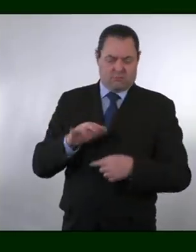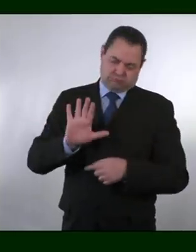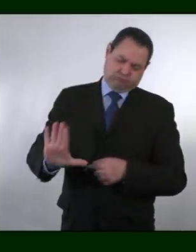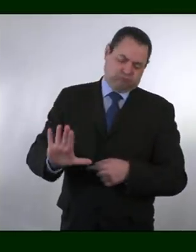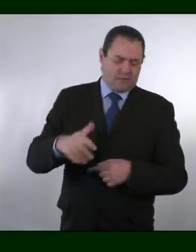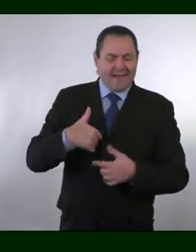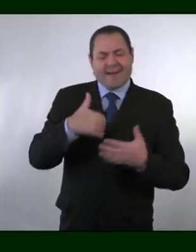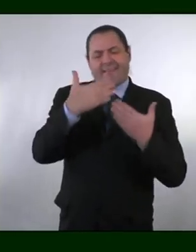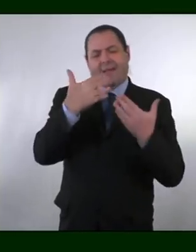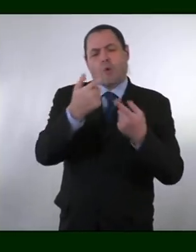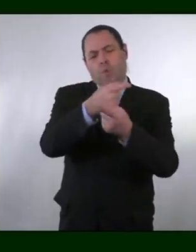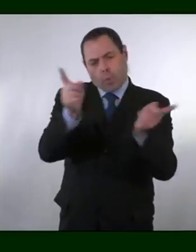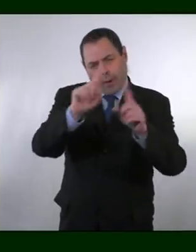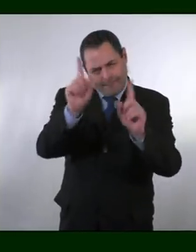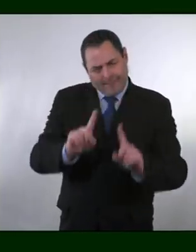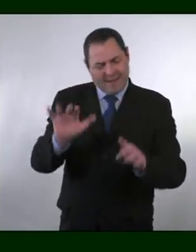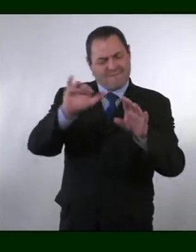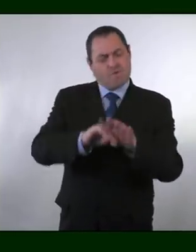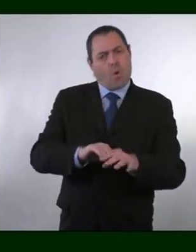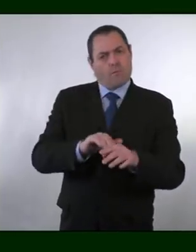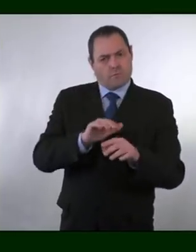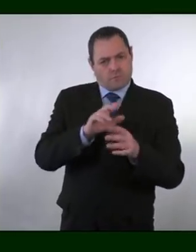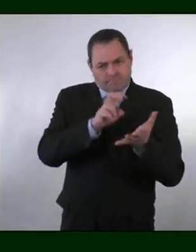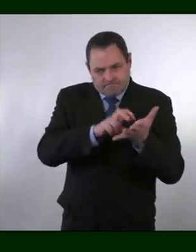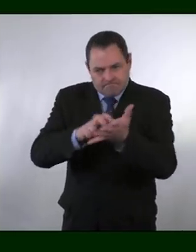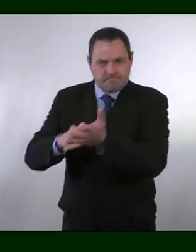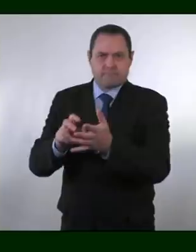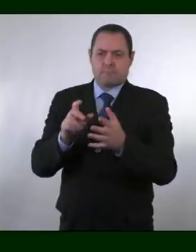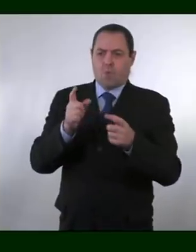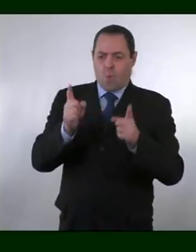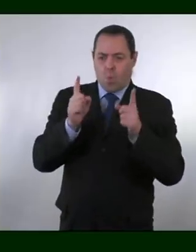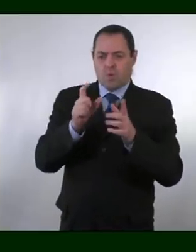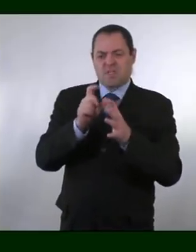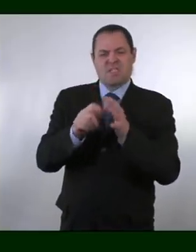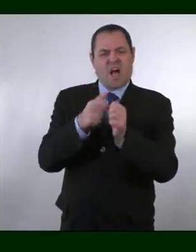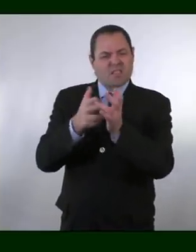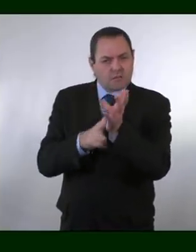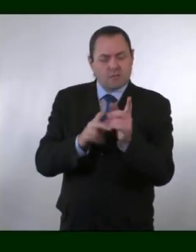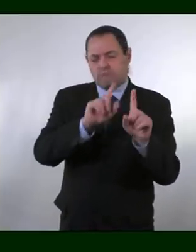who were involved in that effort: Lord Deighton and literally thousands of others who built up